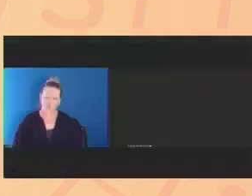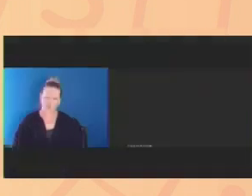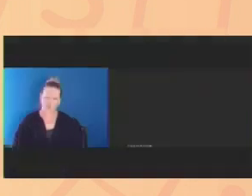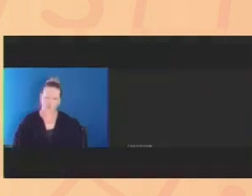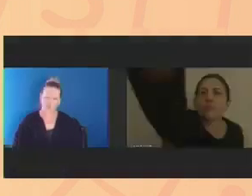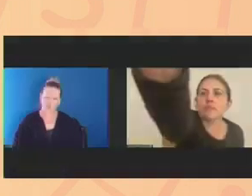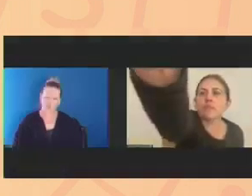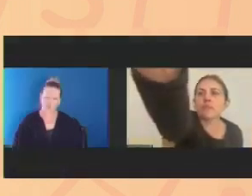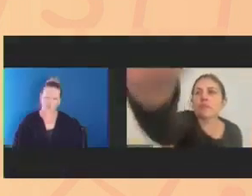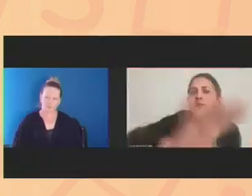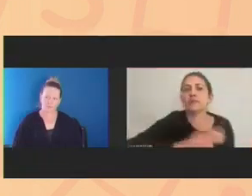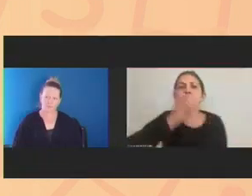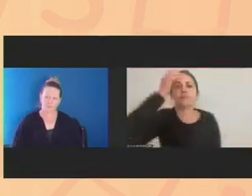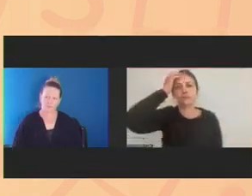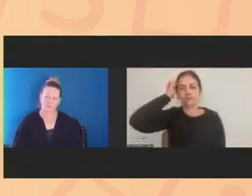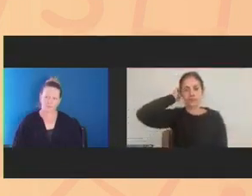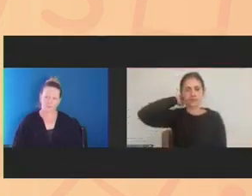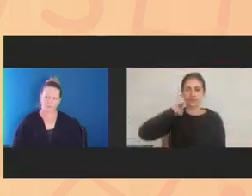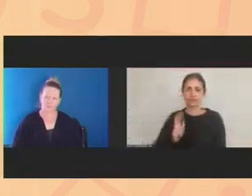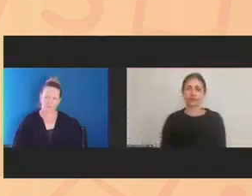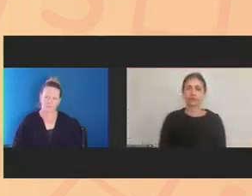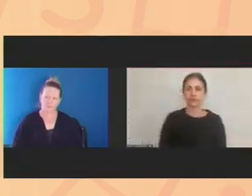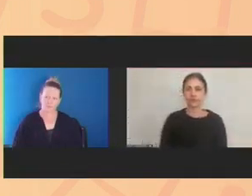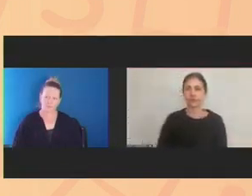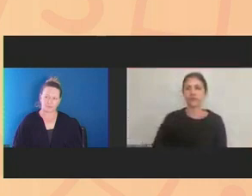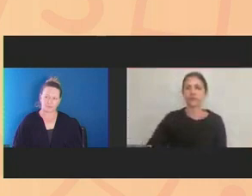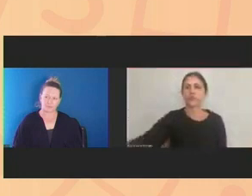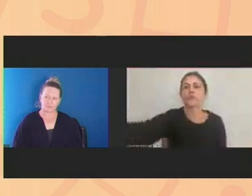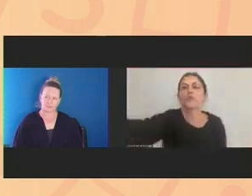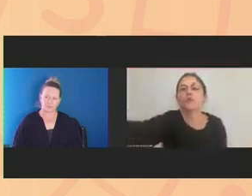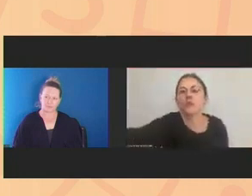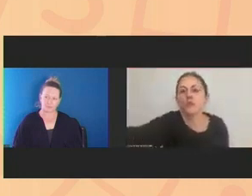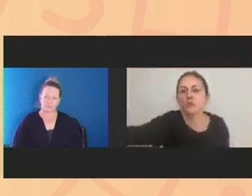Lives in the (UNKNOWN) was the (UNKNOWN)